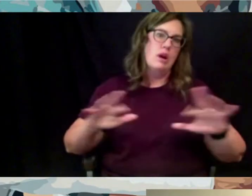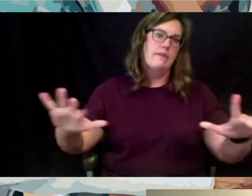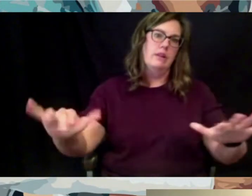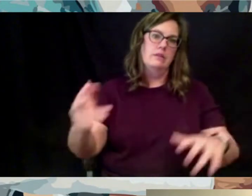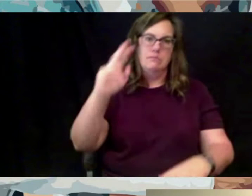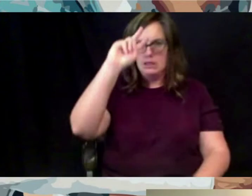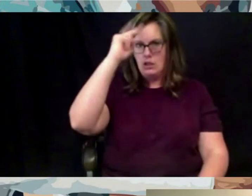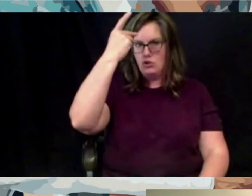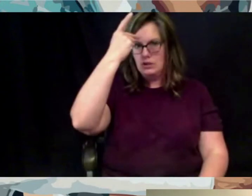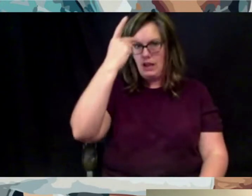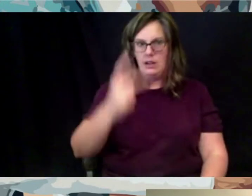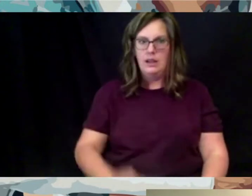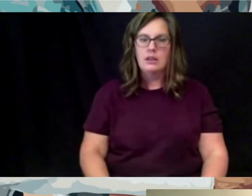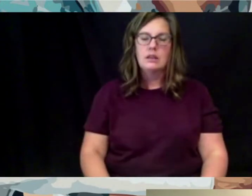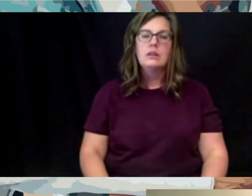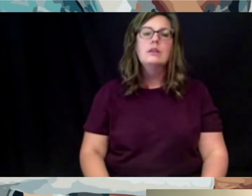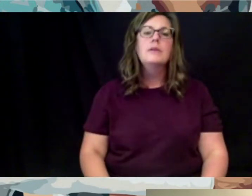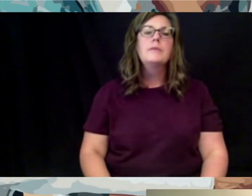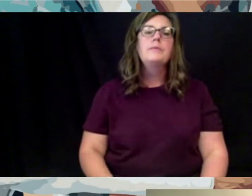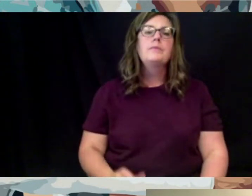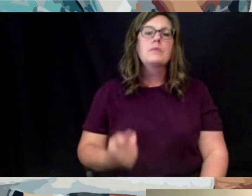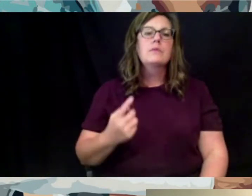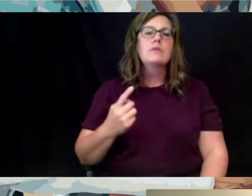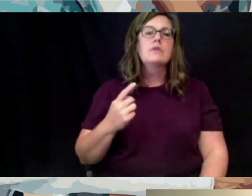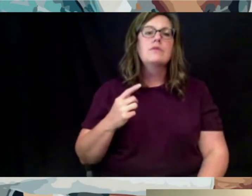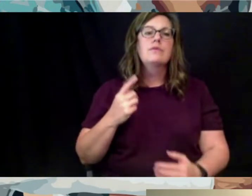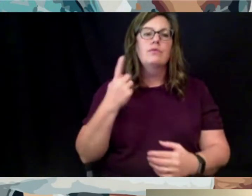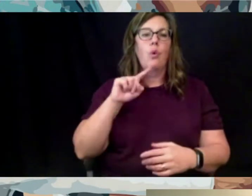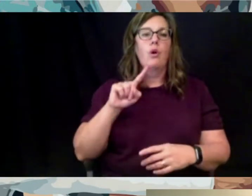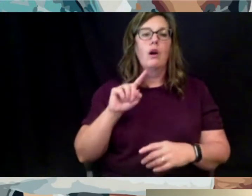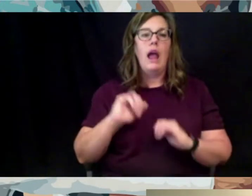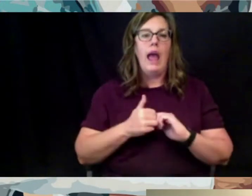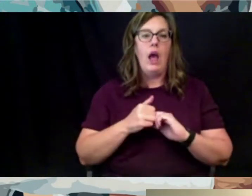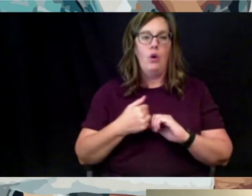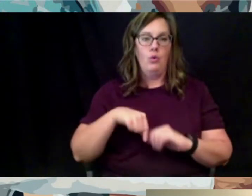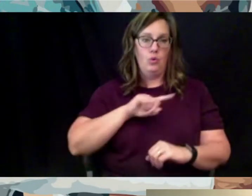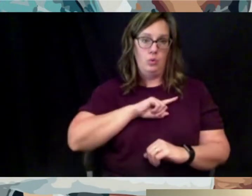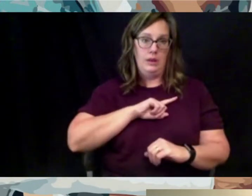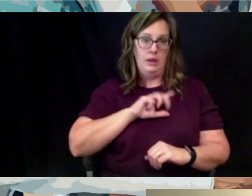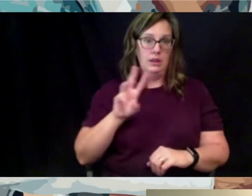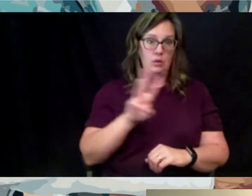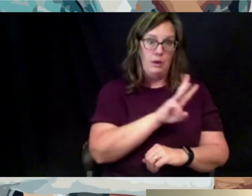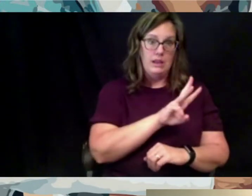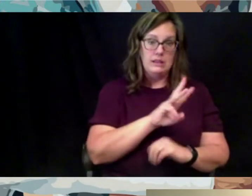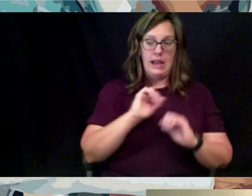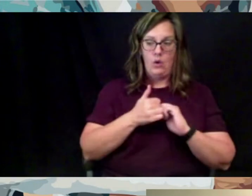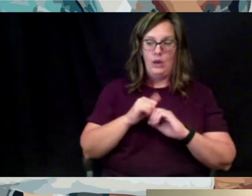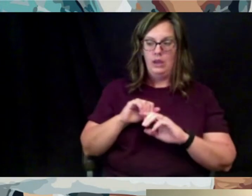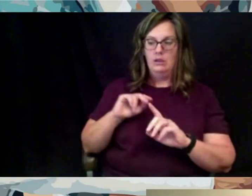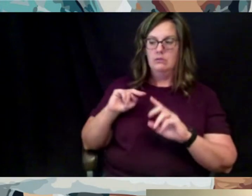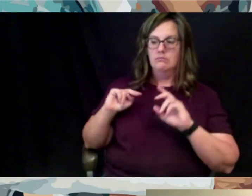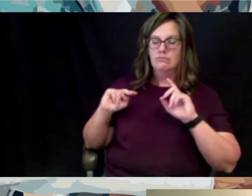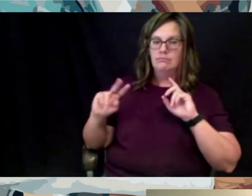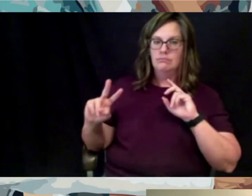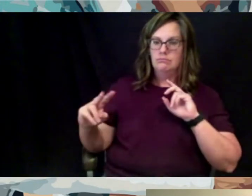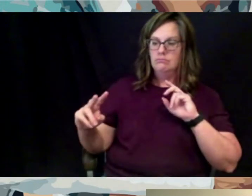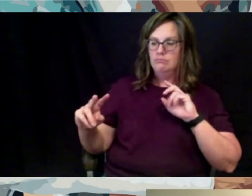with regards to how we in the west oftentimes view islam or muslims is that it is something decidedly